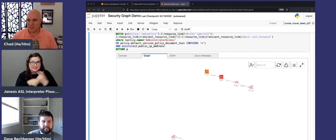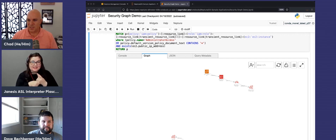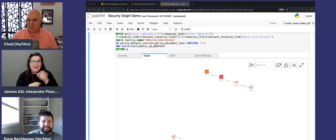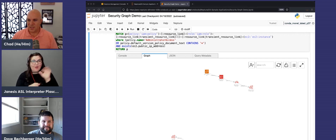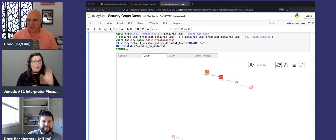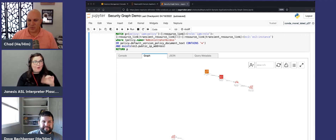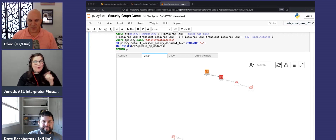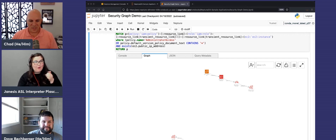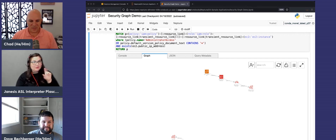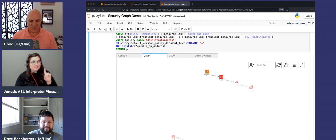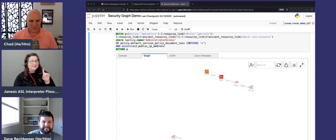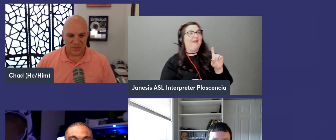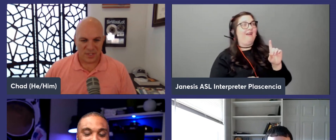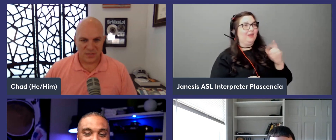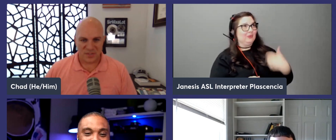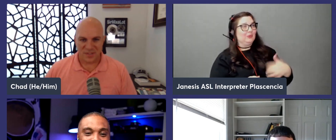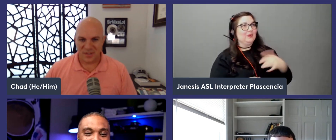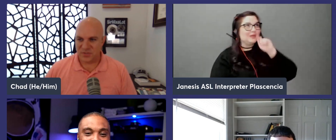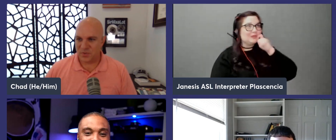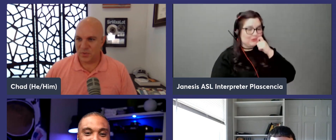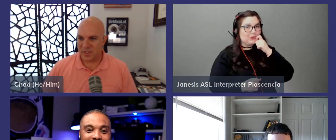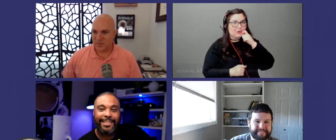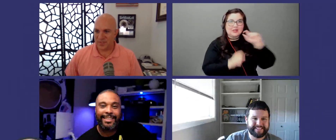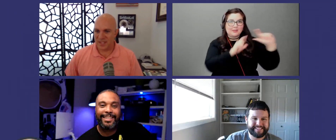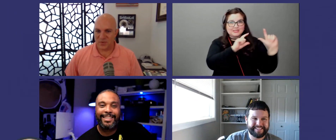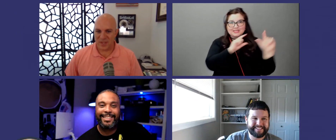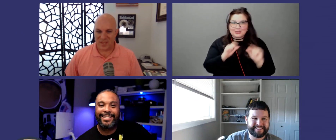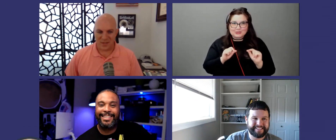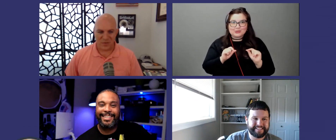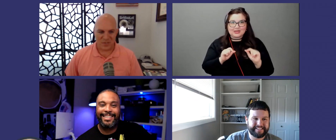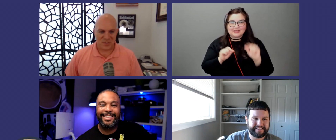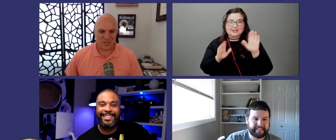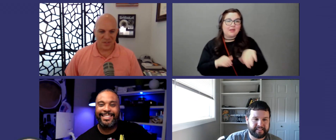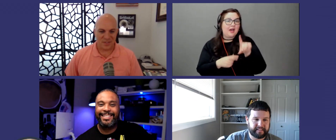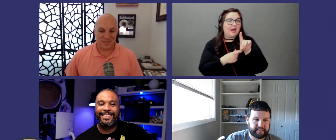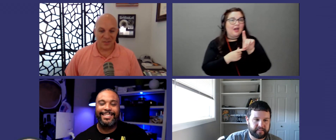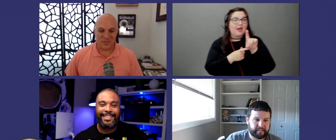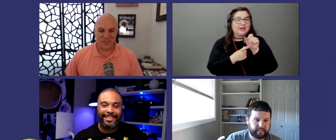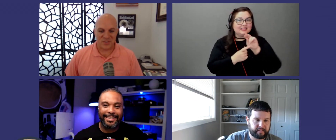I know I'm gonna take your screen down just real quick, but Daniel had a question and he said it looks interesting.